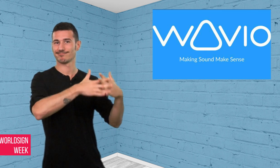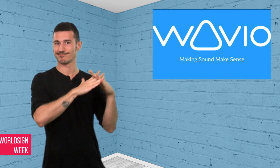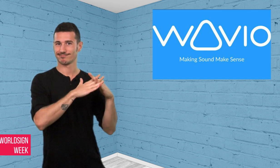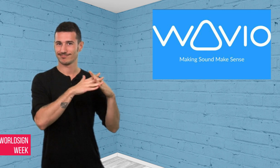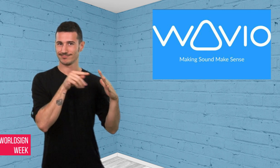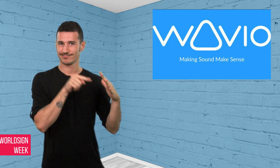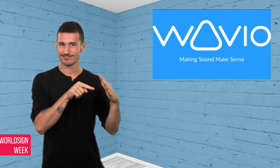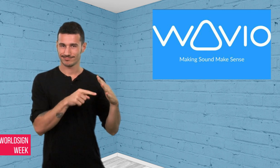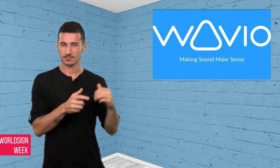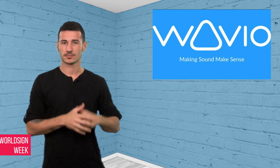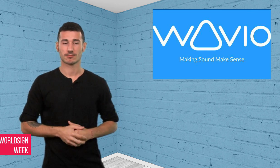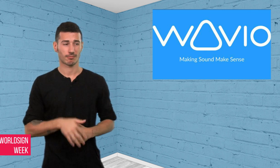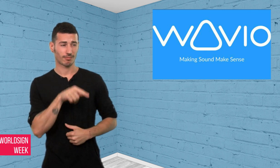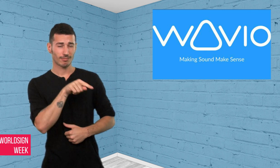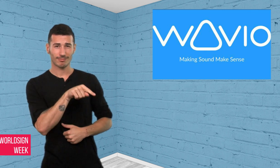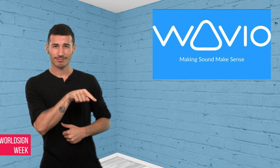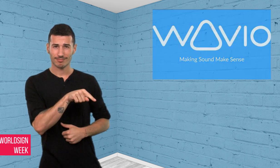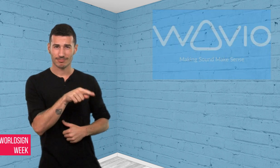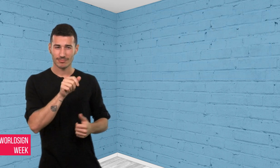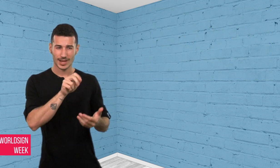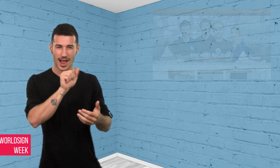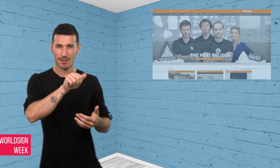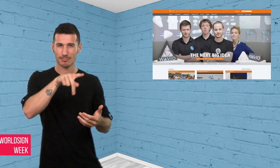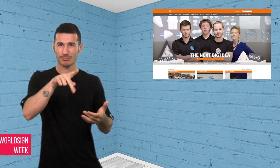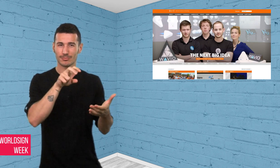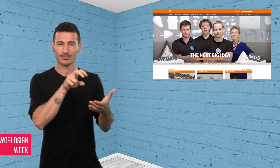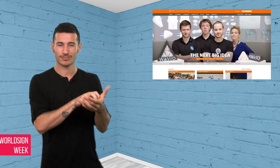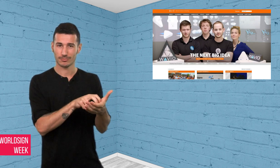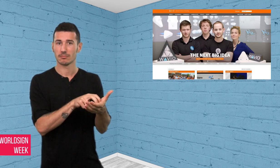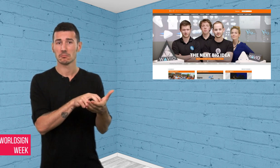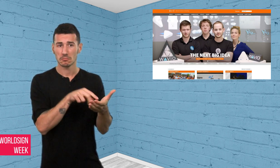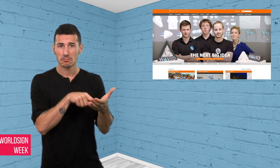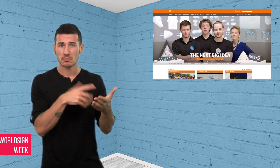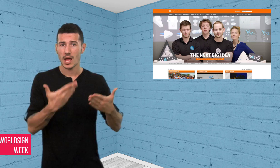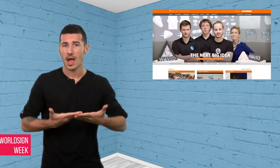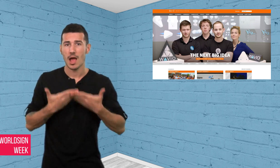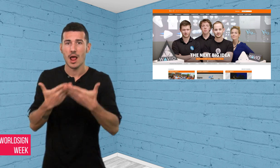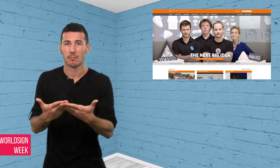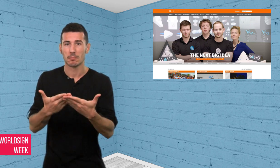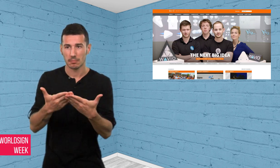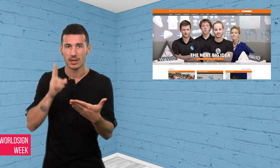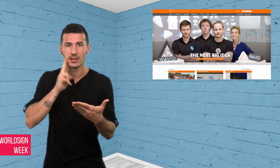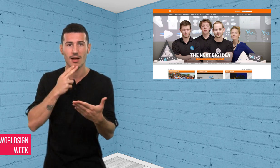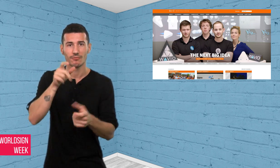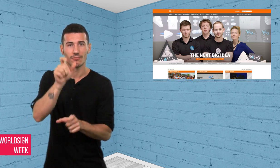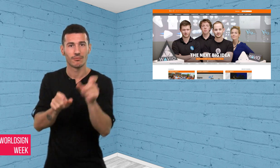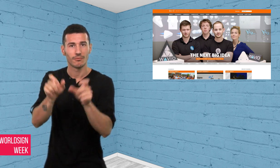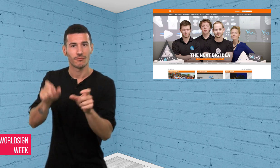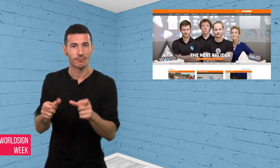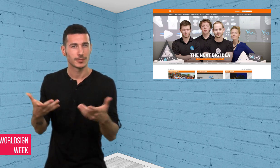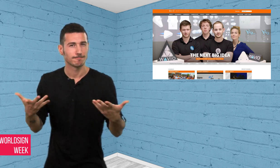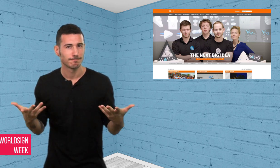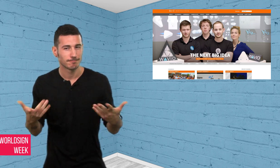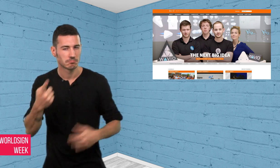funding to make this startup happen. Will they change Deaf lives?